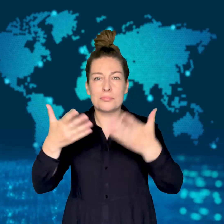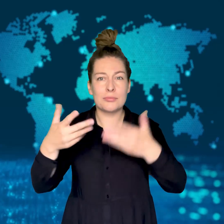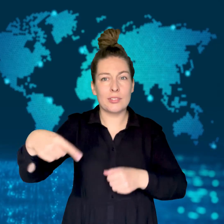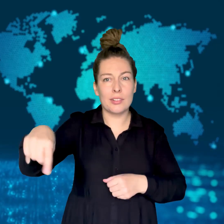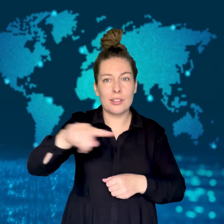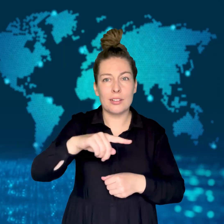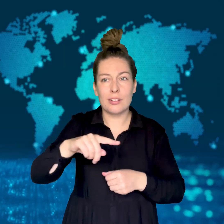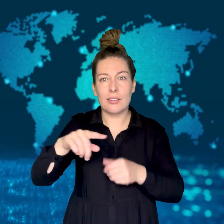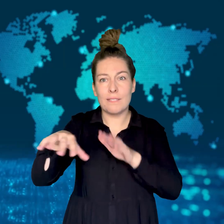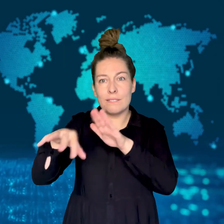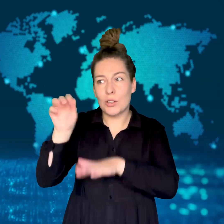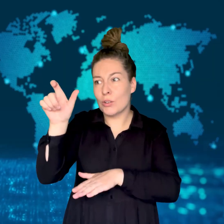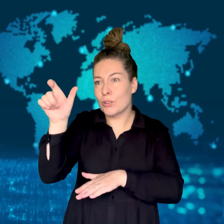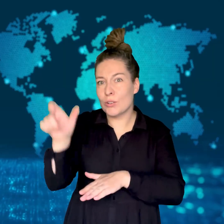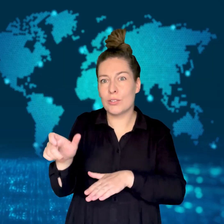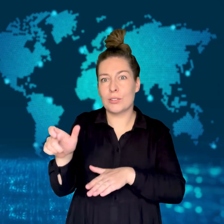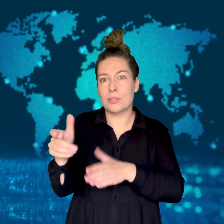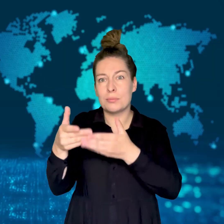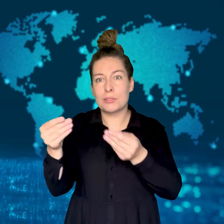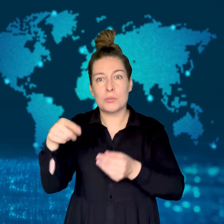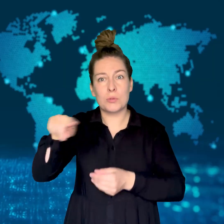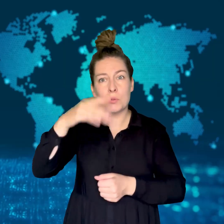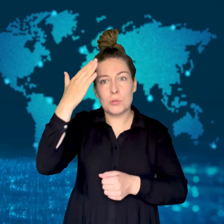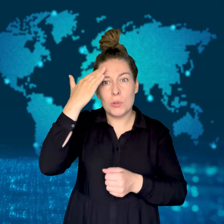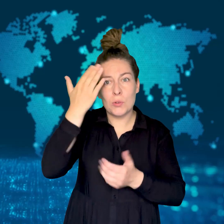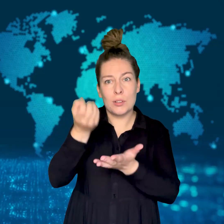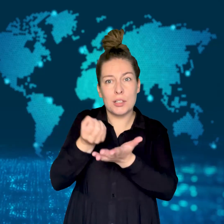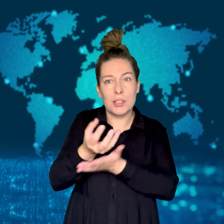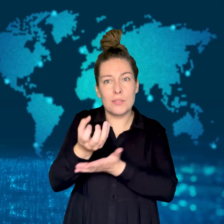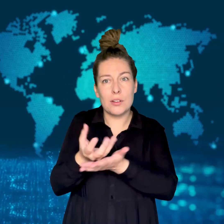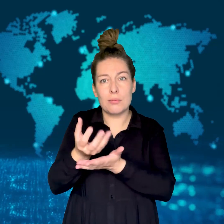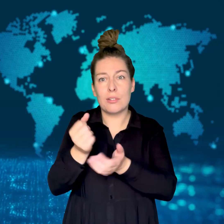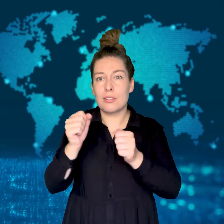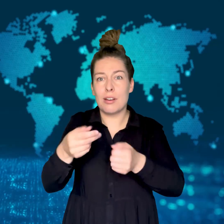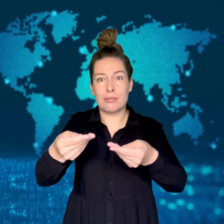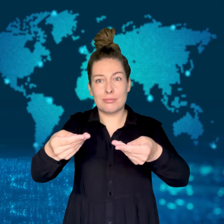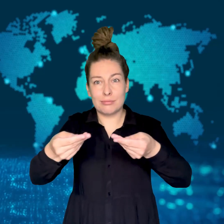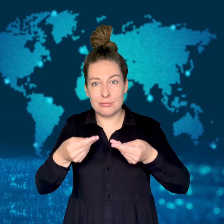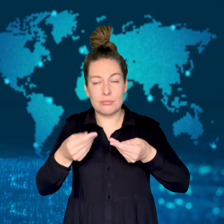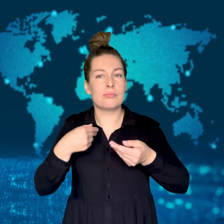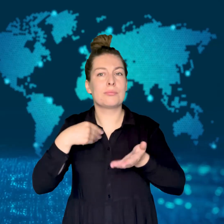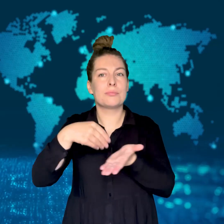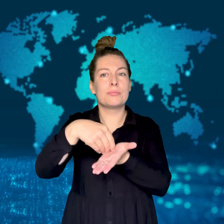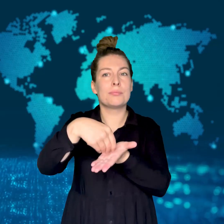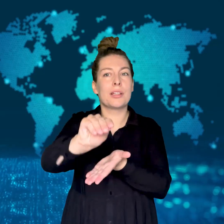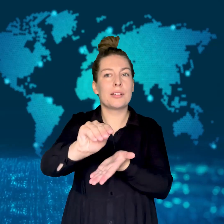and offered $86,000 USD for any information leading to his return.